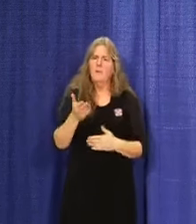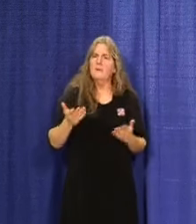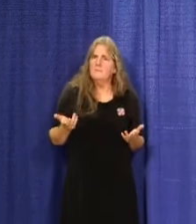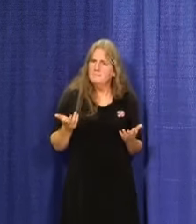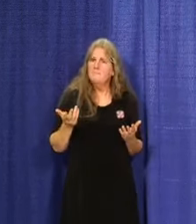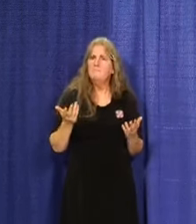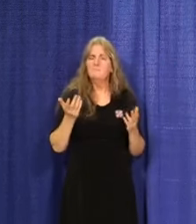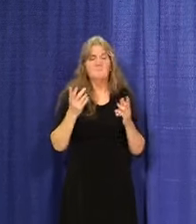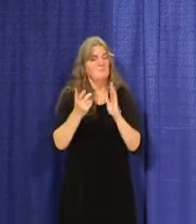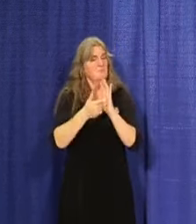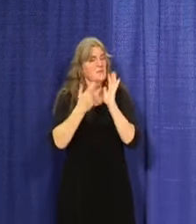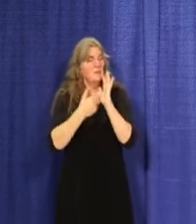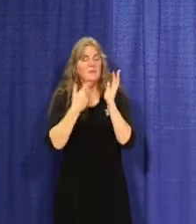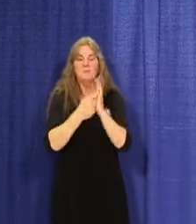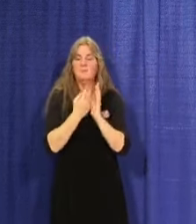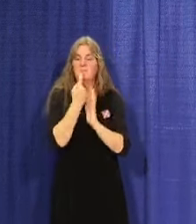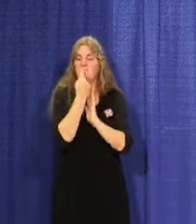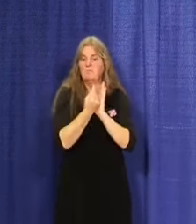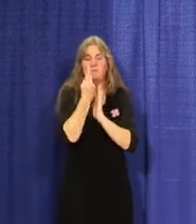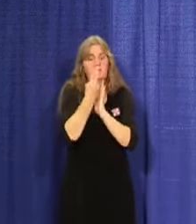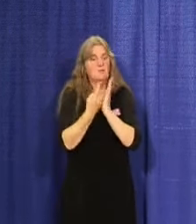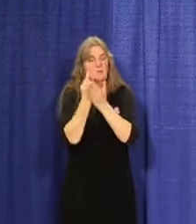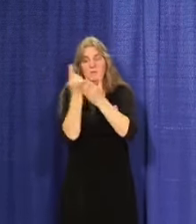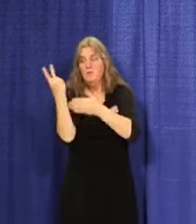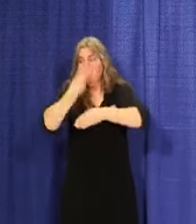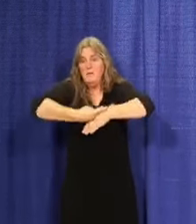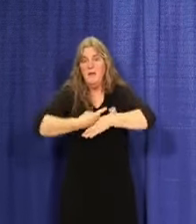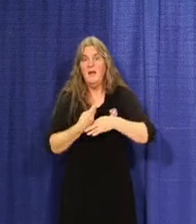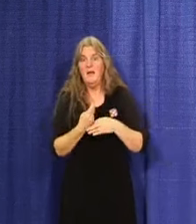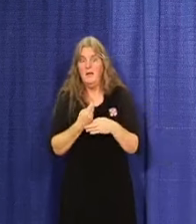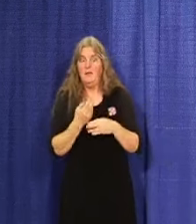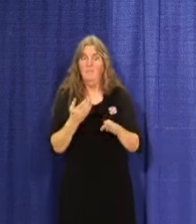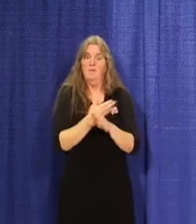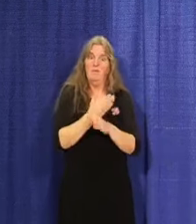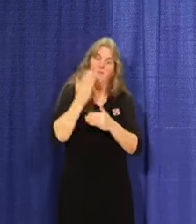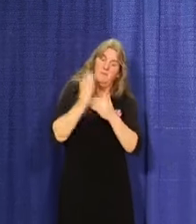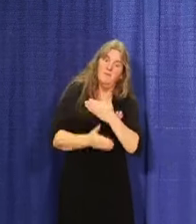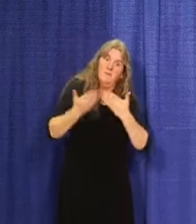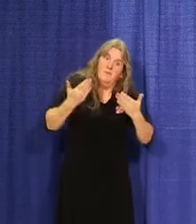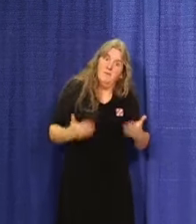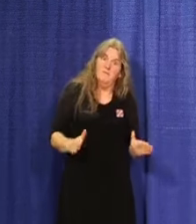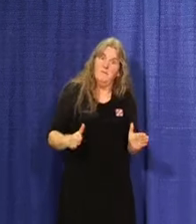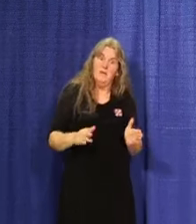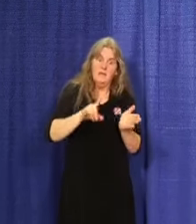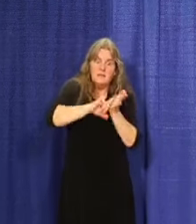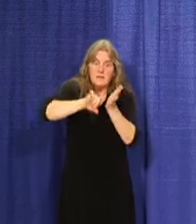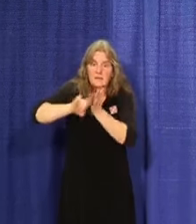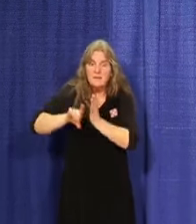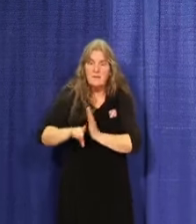complete initial investigations. For this recent case that was not a case, most contacts were